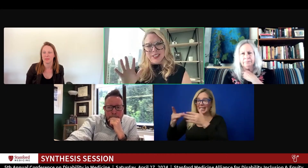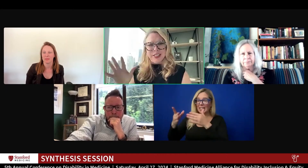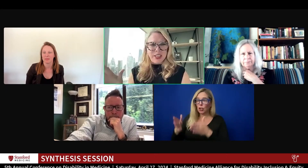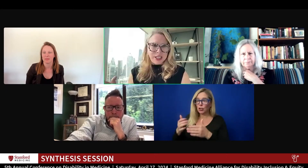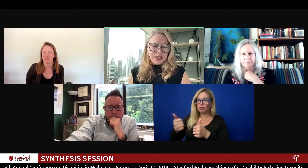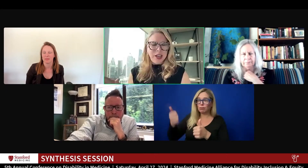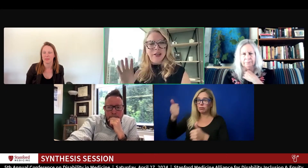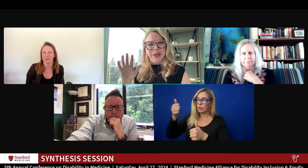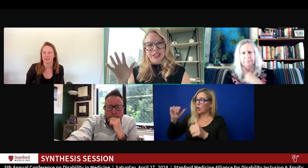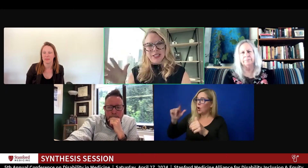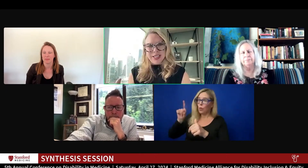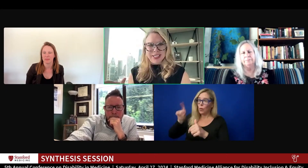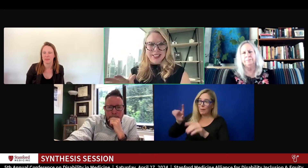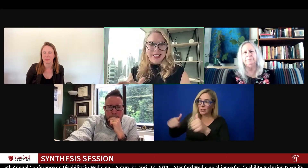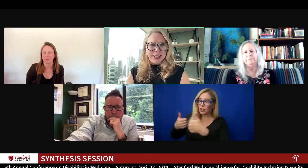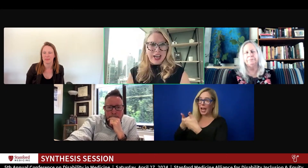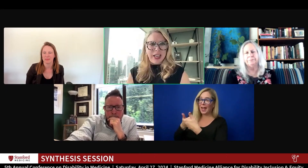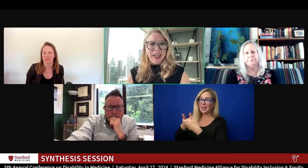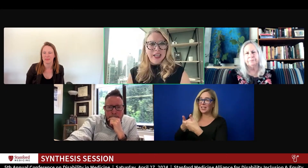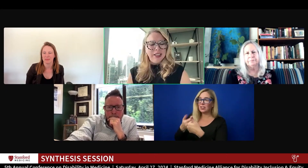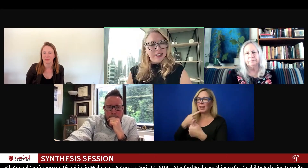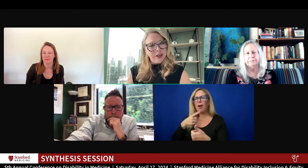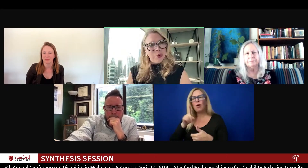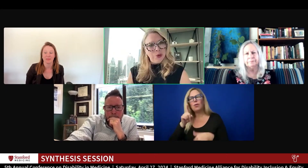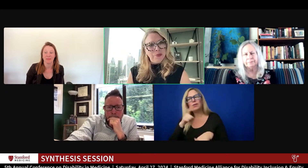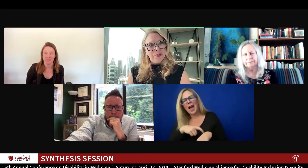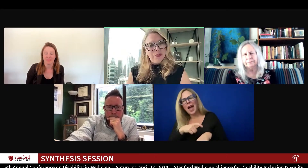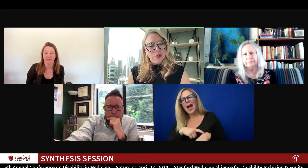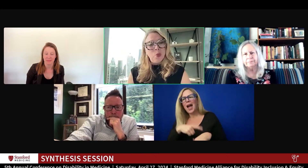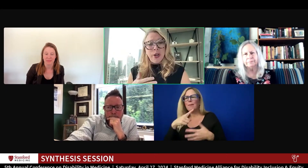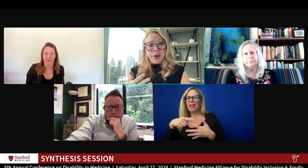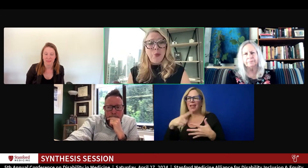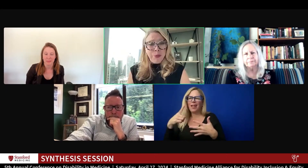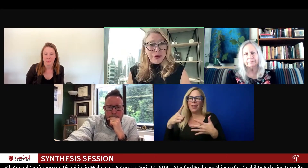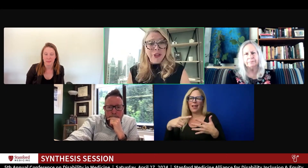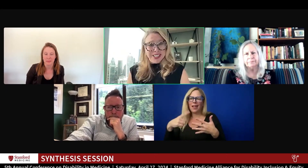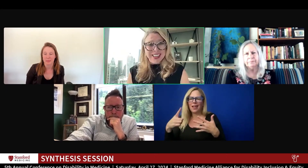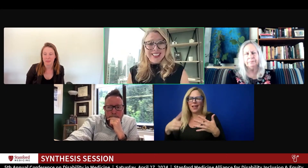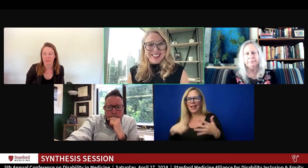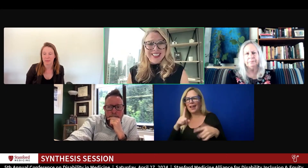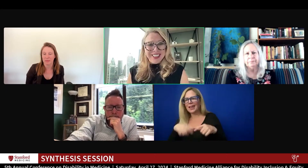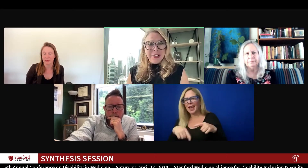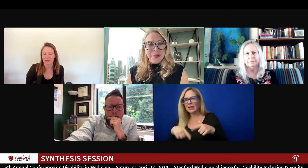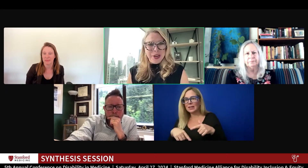it's it takes time and it's this and it's that, to say, well, we built it,